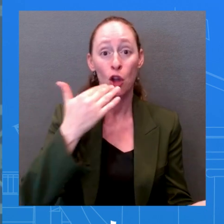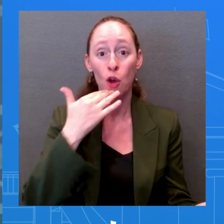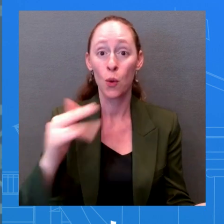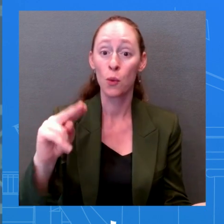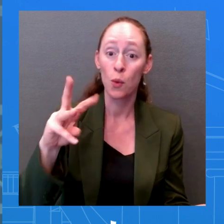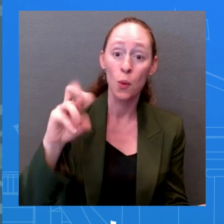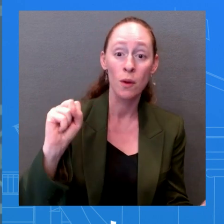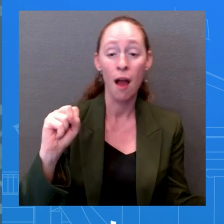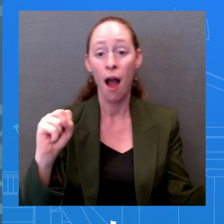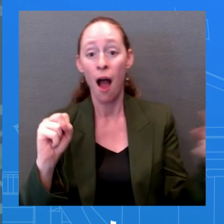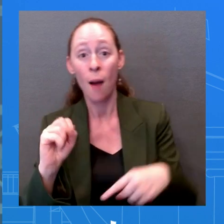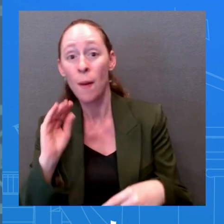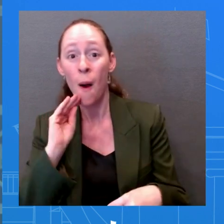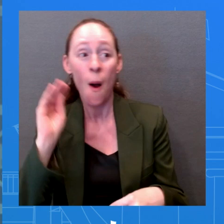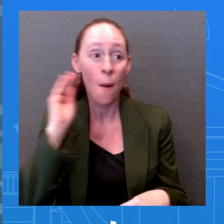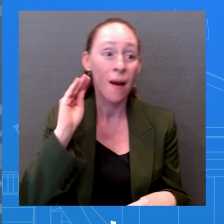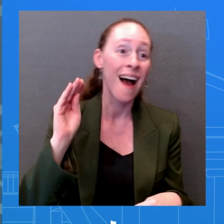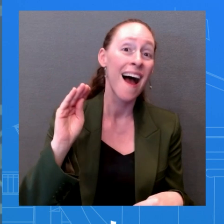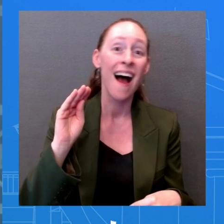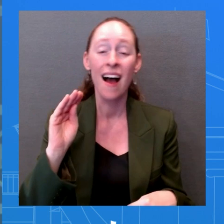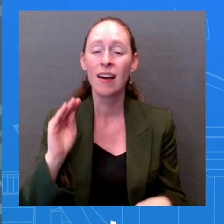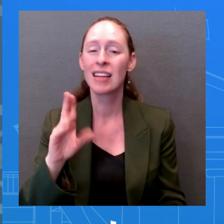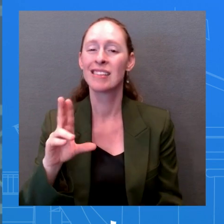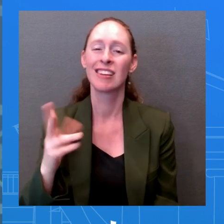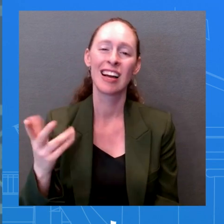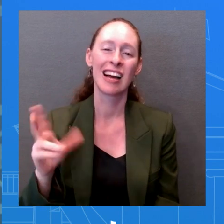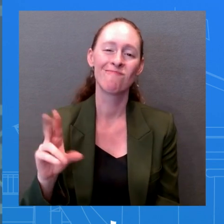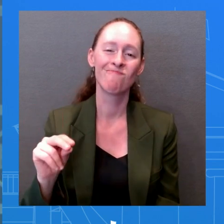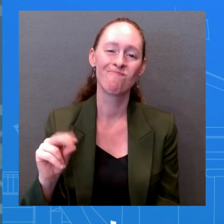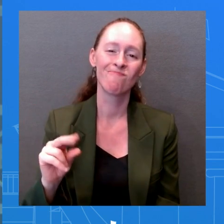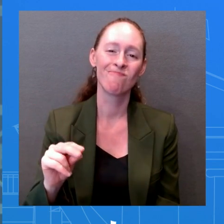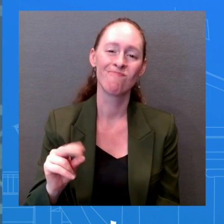That is -- unfortunately, that is not where the negotiations are at this time.